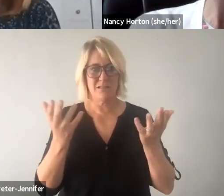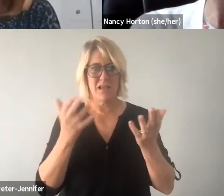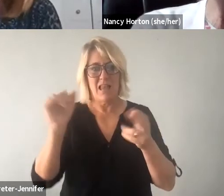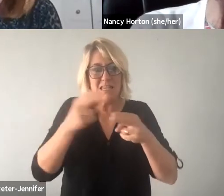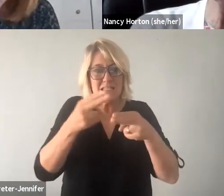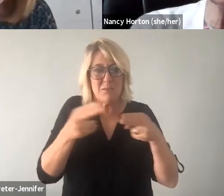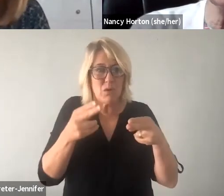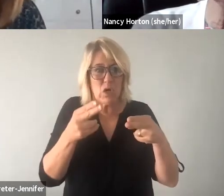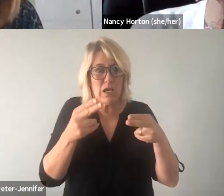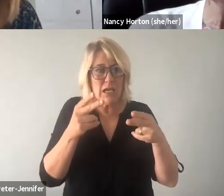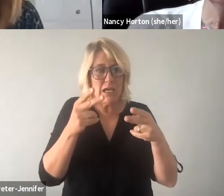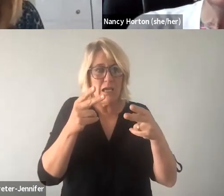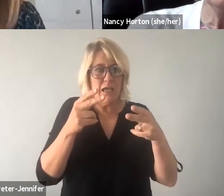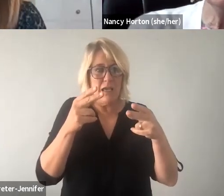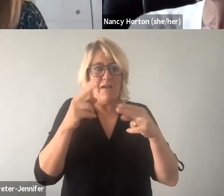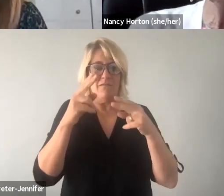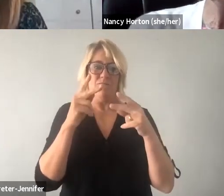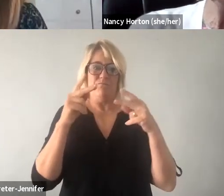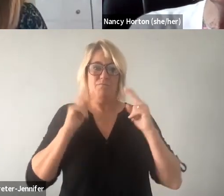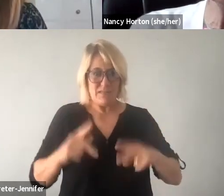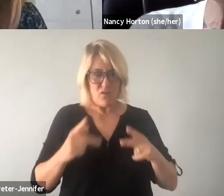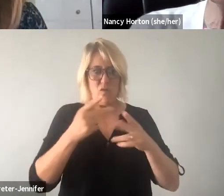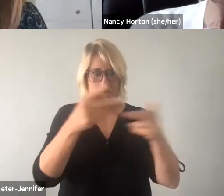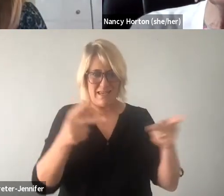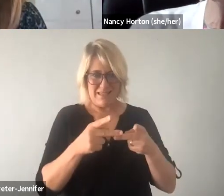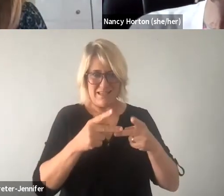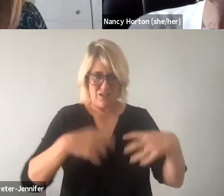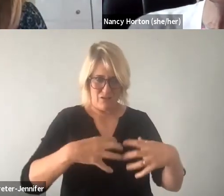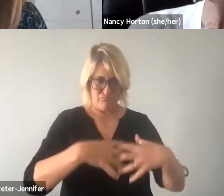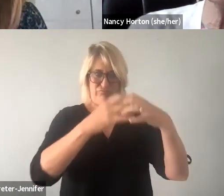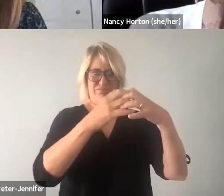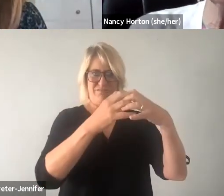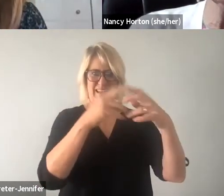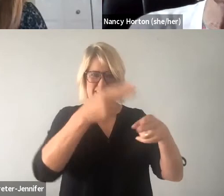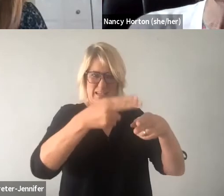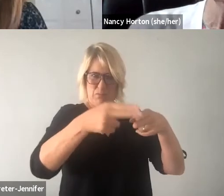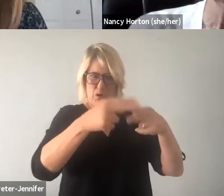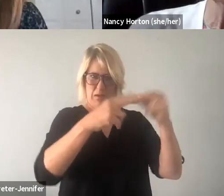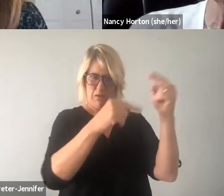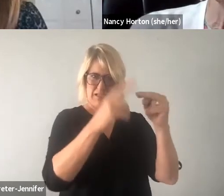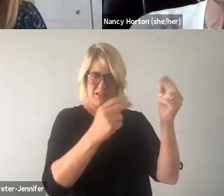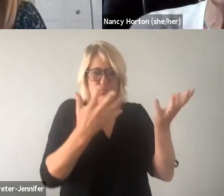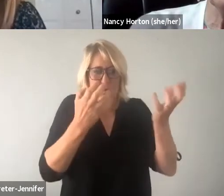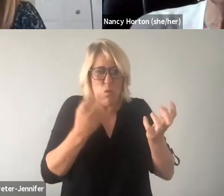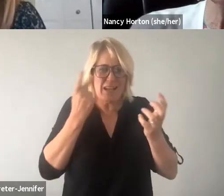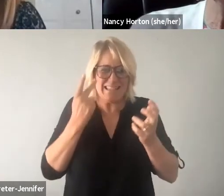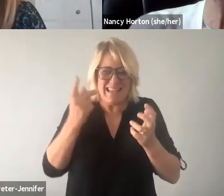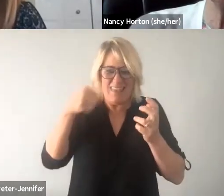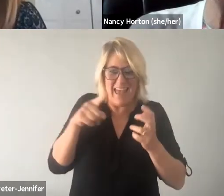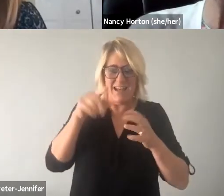these apps and websites, some of them are being thrown up, you know, very quickly, just like the temporary